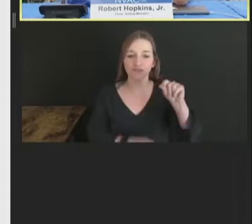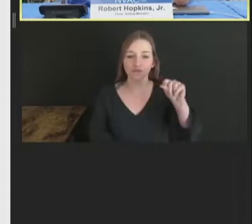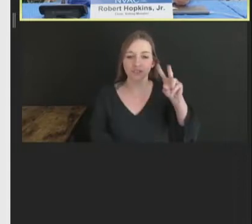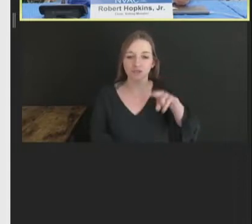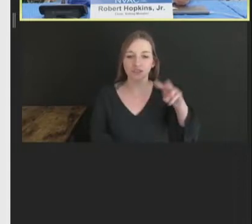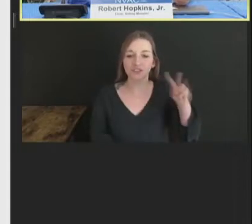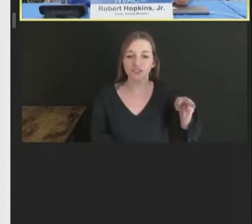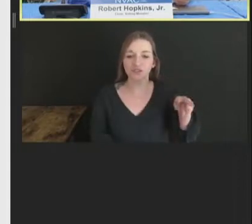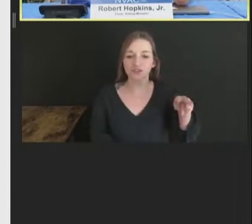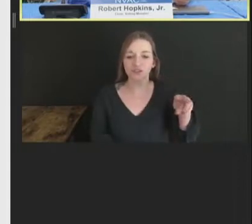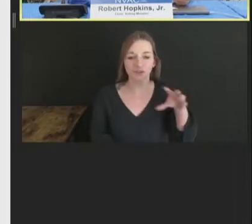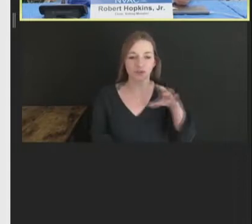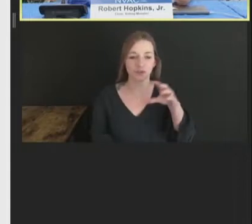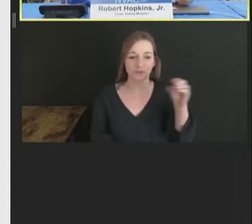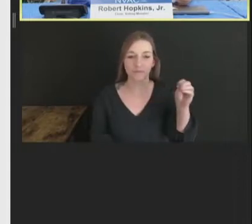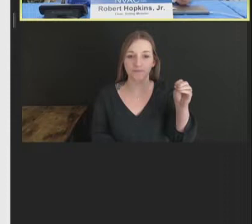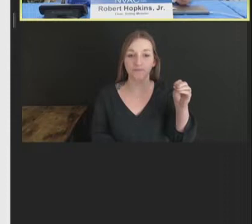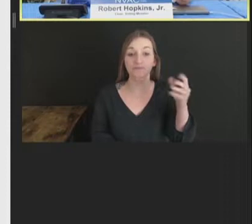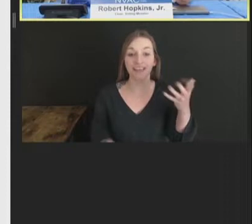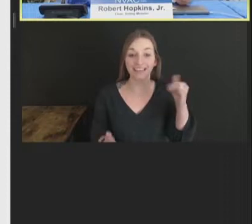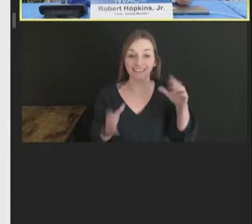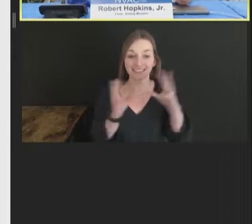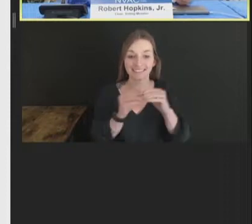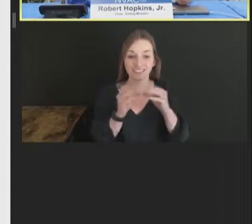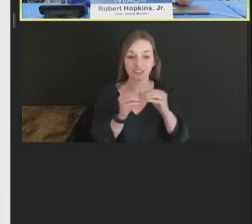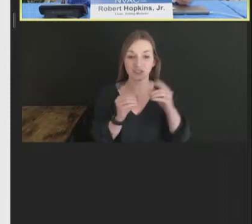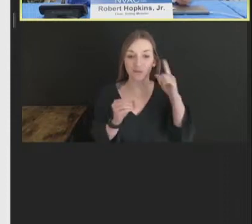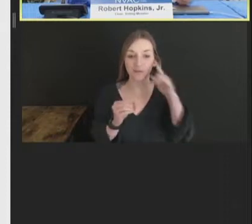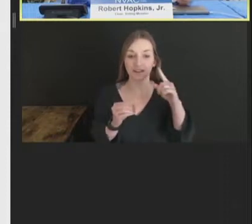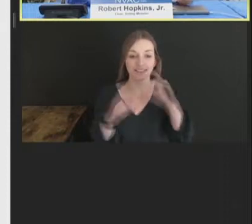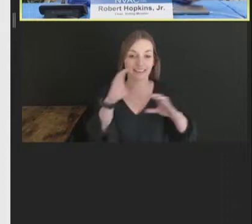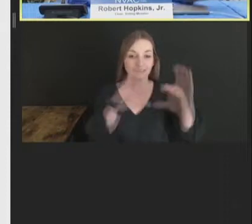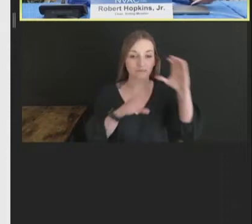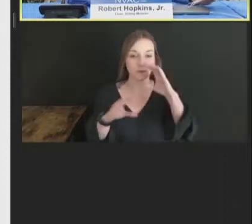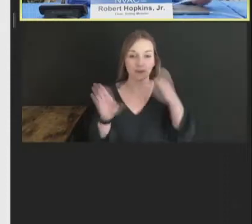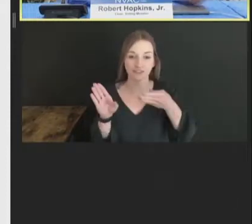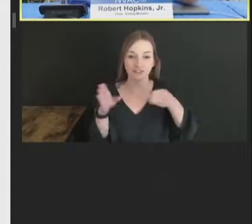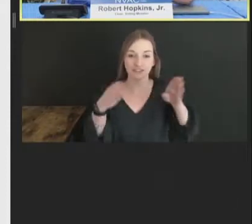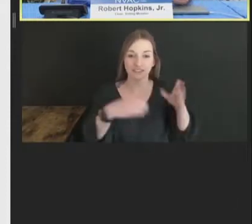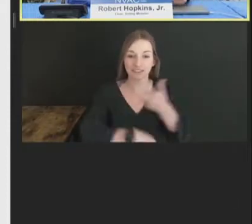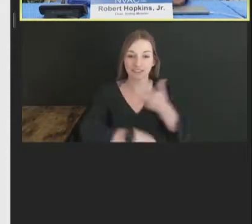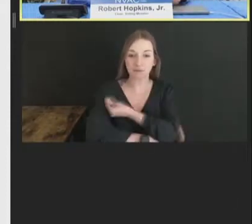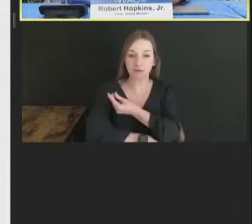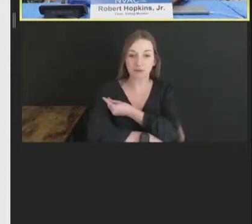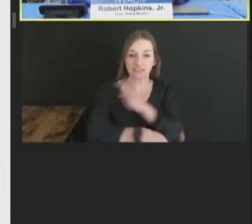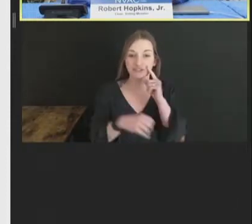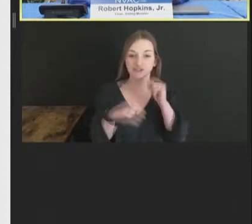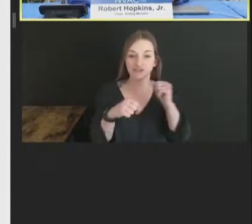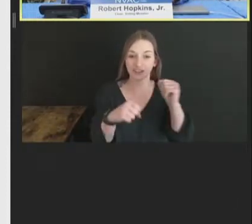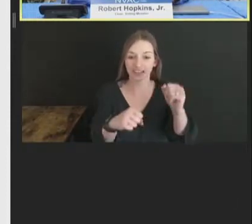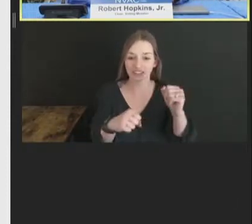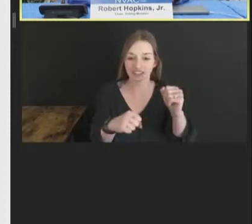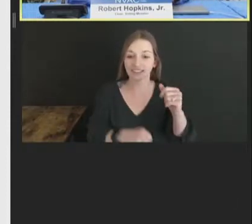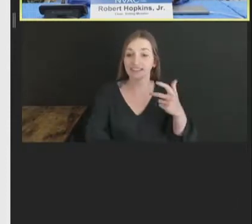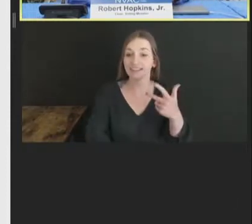this session will explore the shift in boosting strategy for COVID-19. Our speakers include Dr.